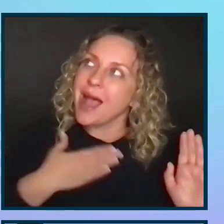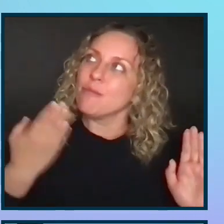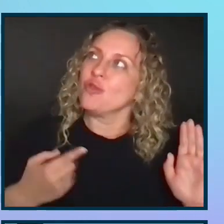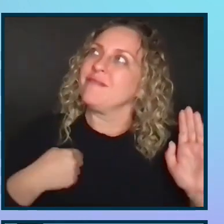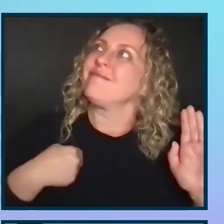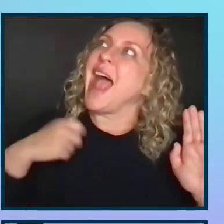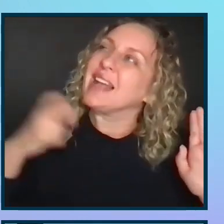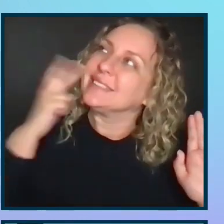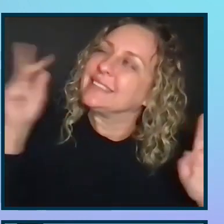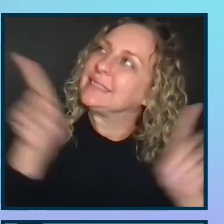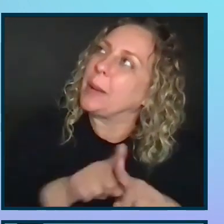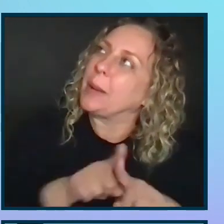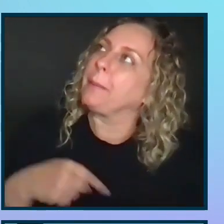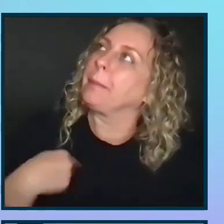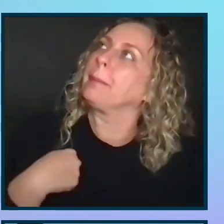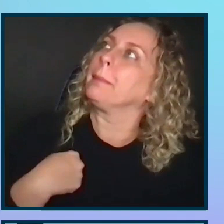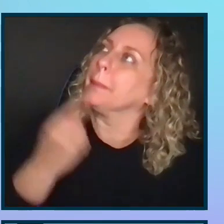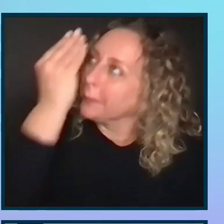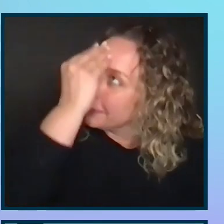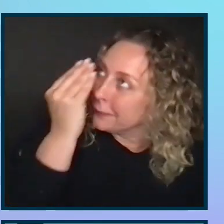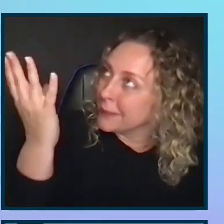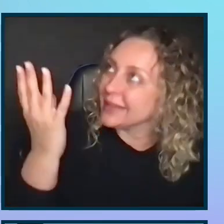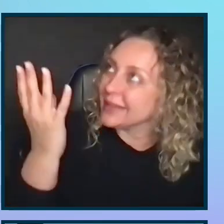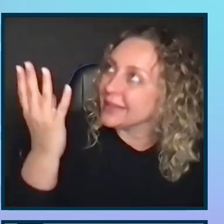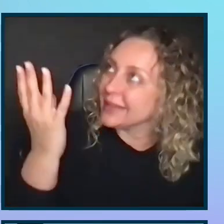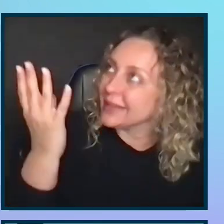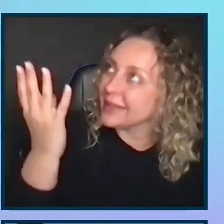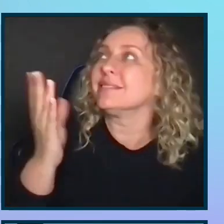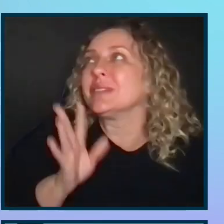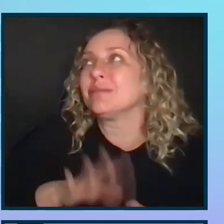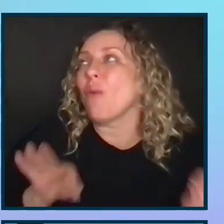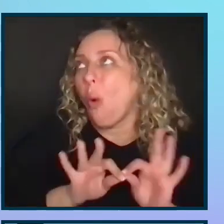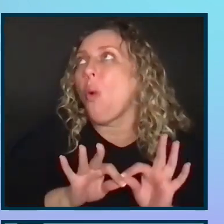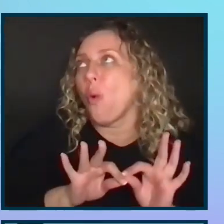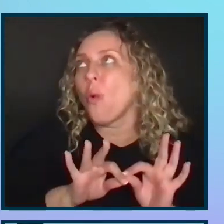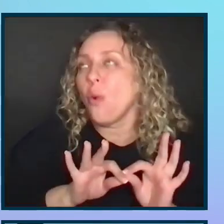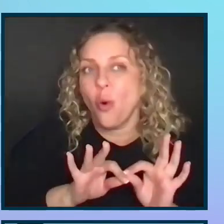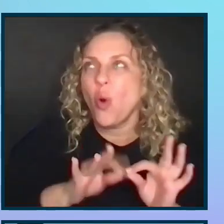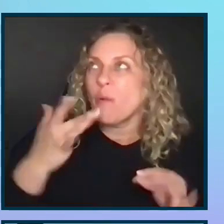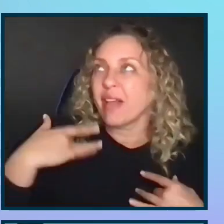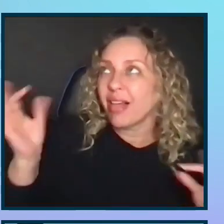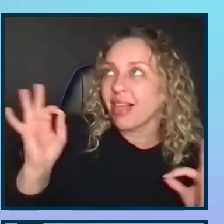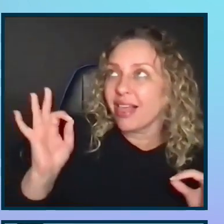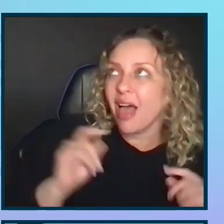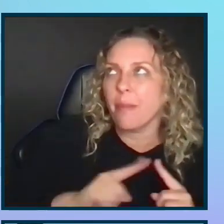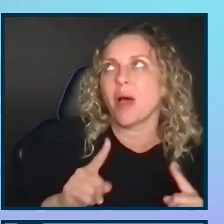to communicate to my partners, how important it is, even though it seems like a small thing, how dramatically it,